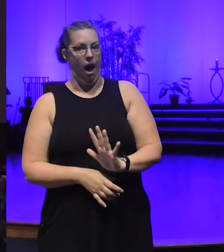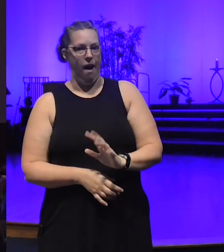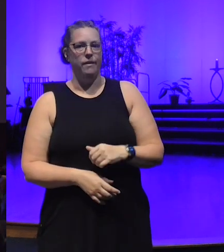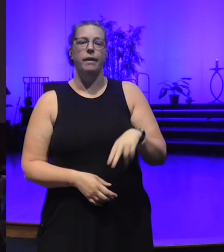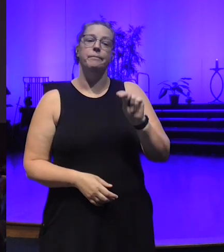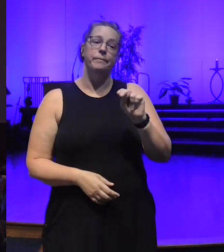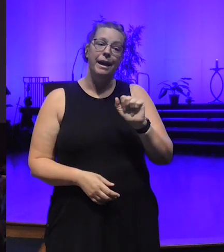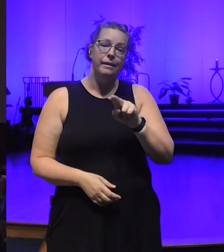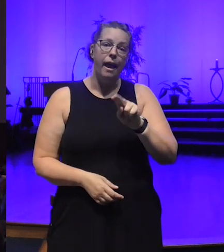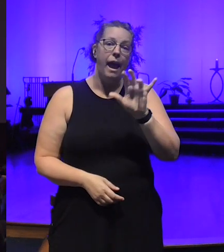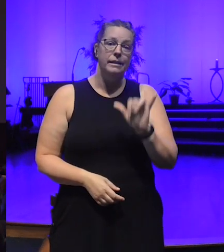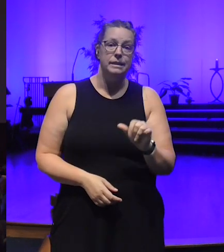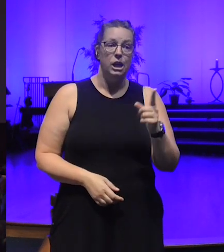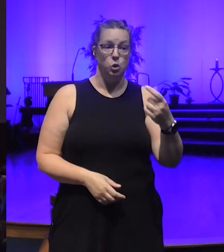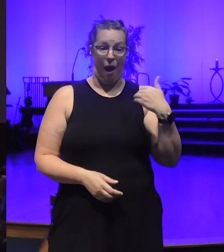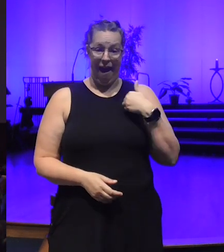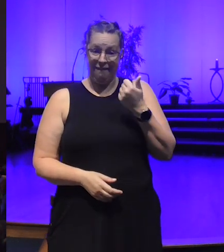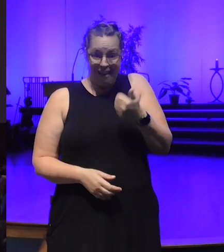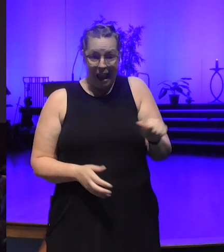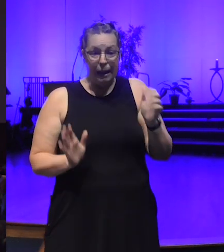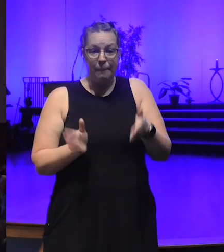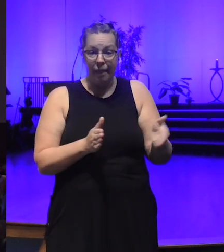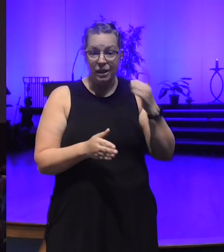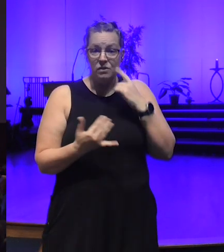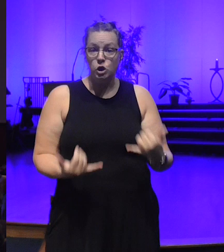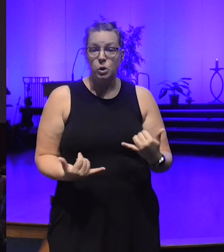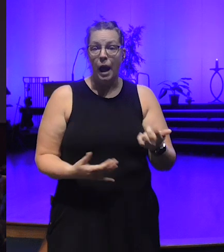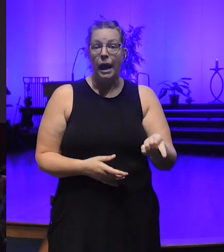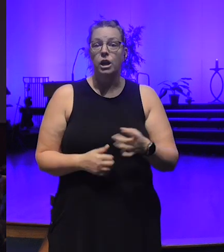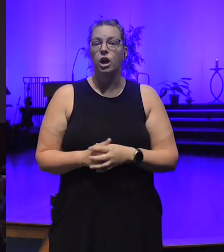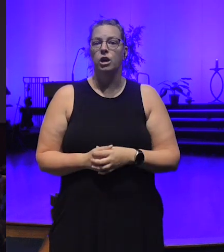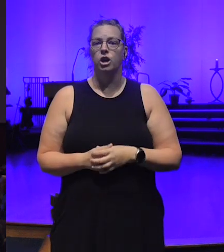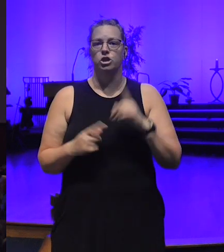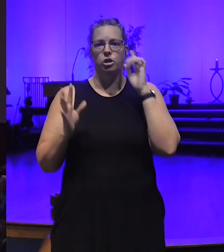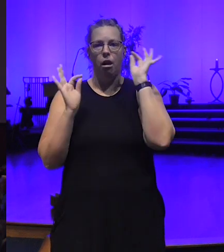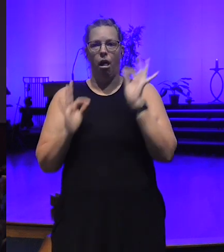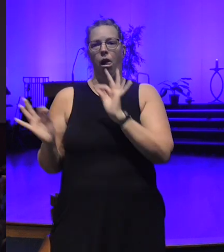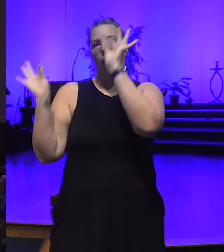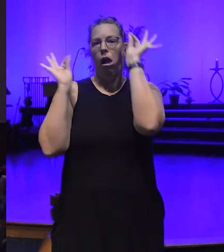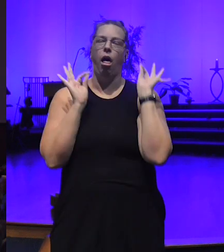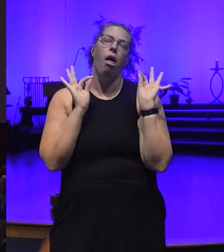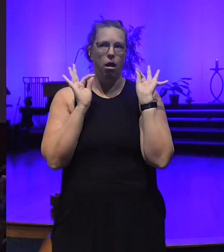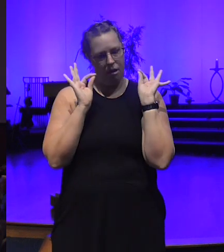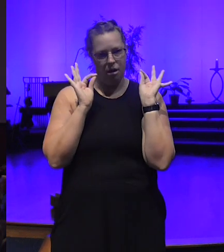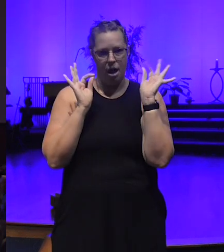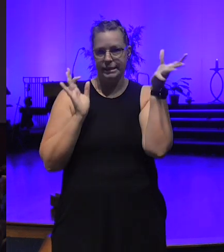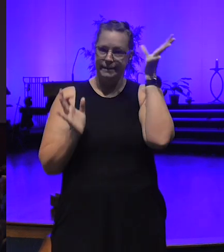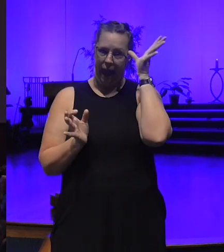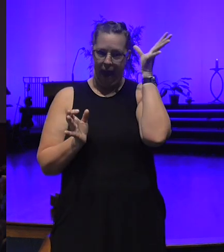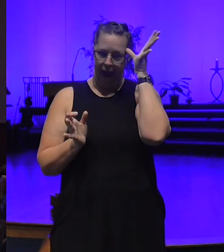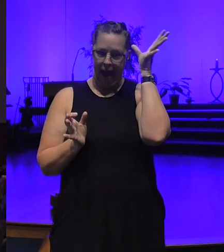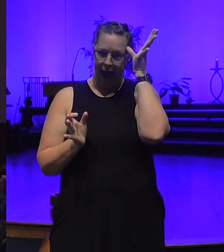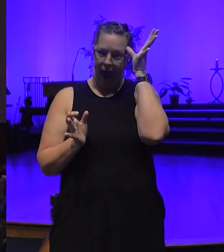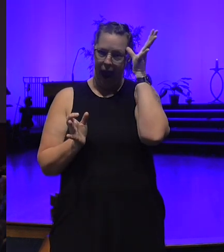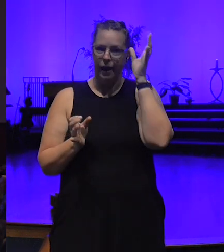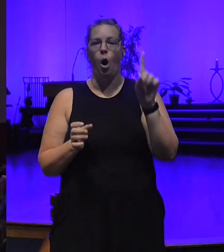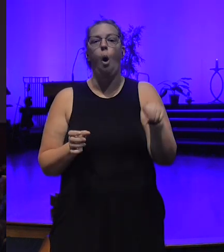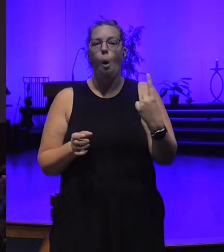do you have any plans for today she rolled her eyes at me and said daddy only grown-ups have